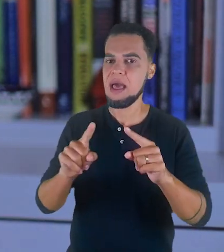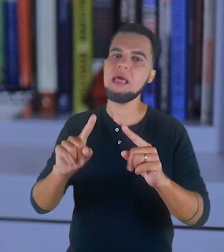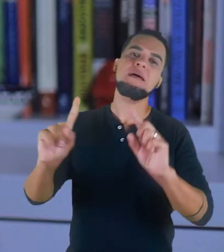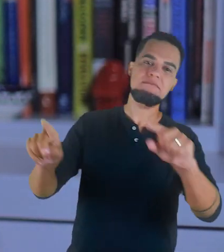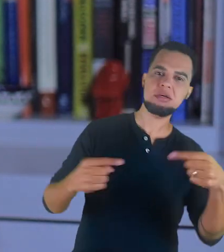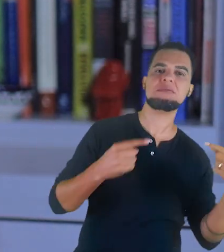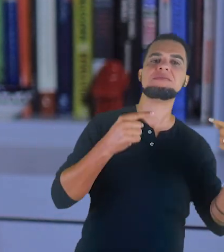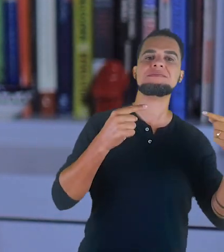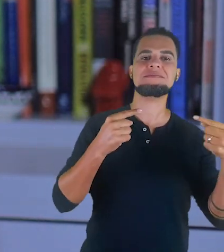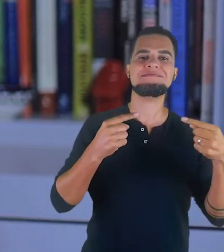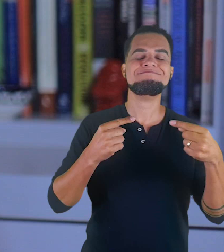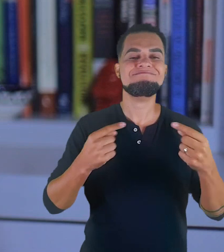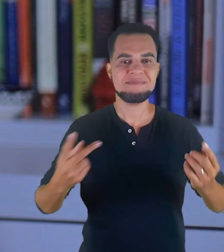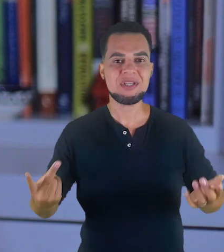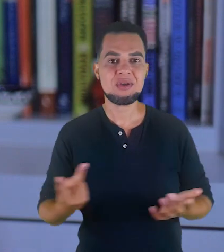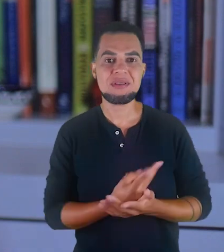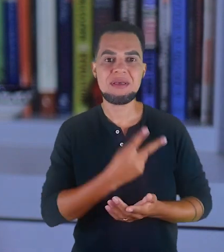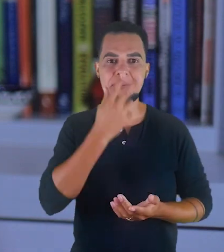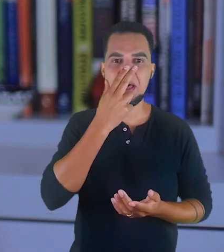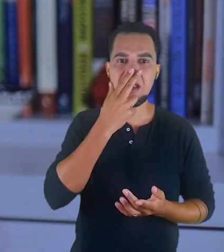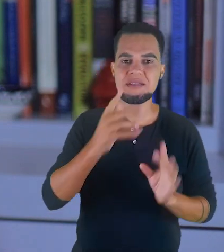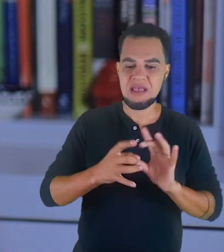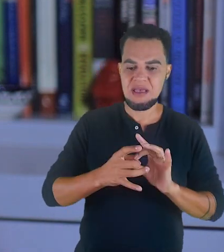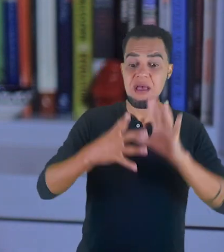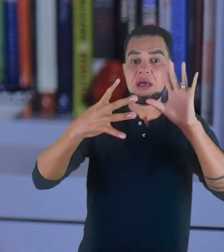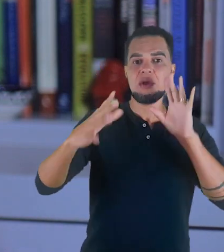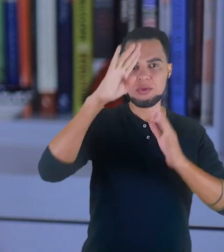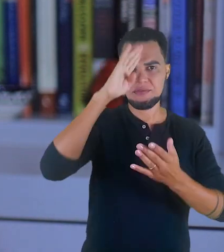These are the kinds of things that end up breaking bonds of trust